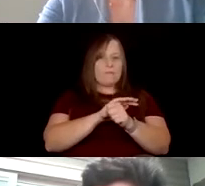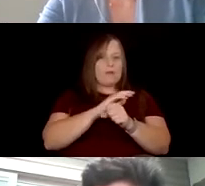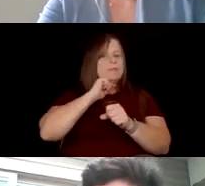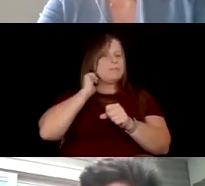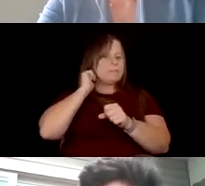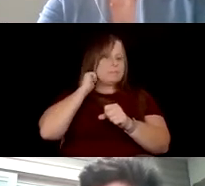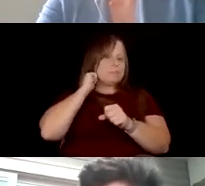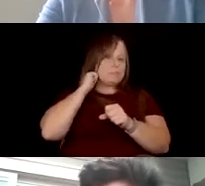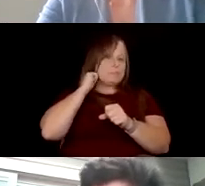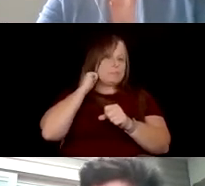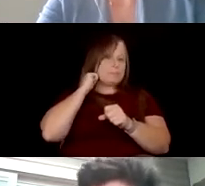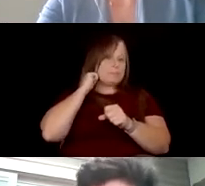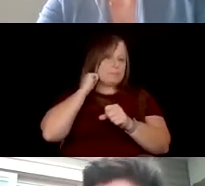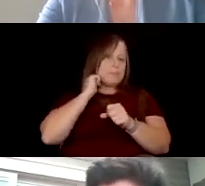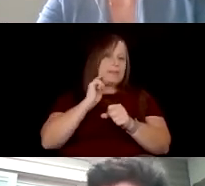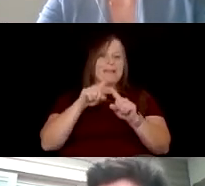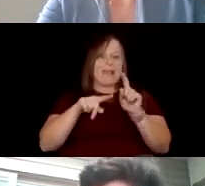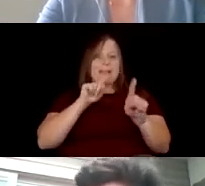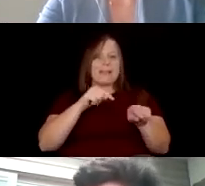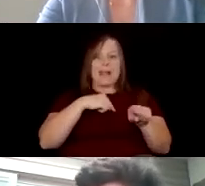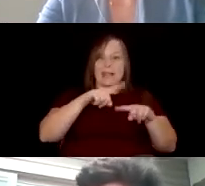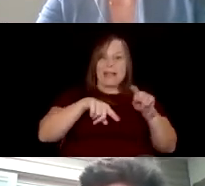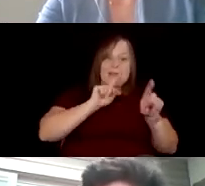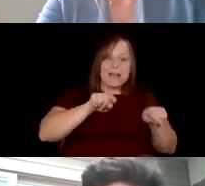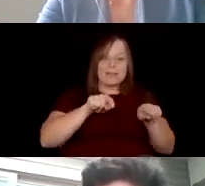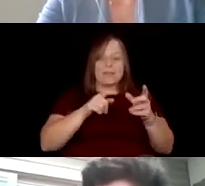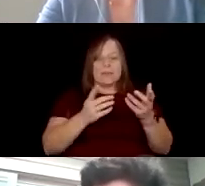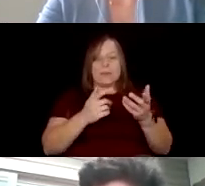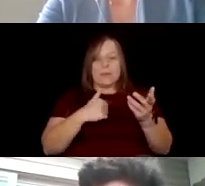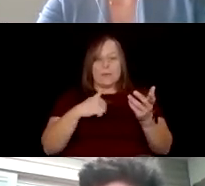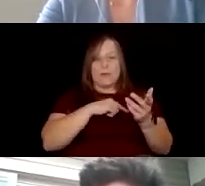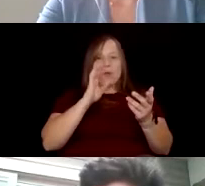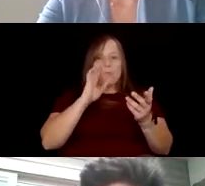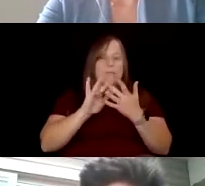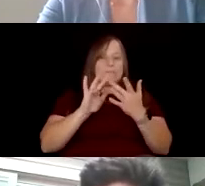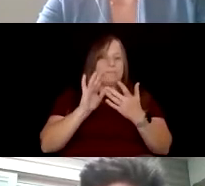If it is a question that she can't answer or I can't answer, we'll research it and get back to you,